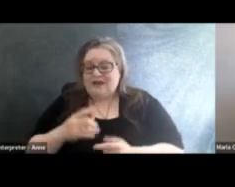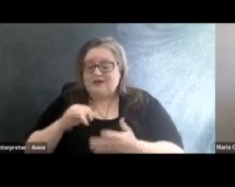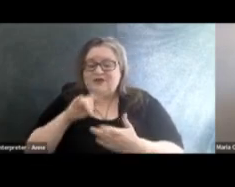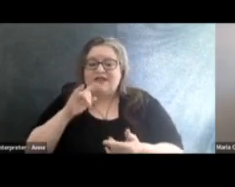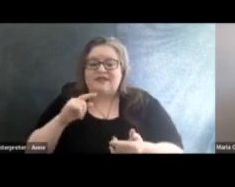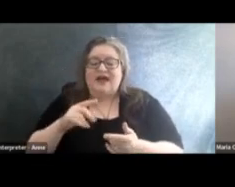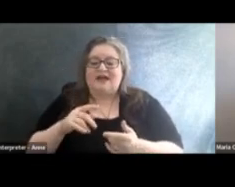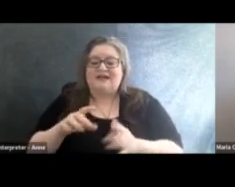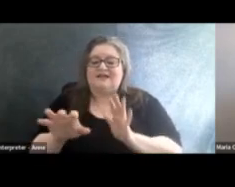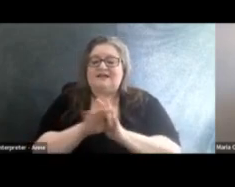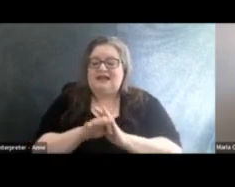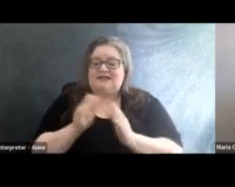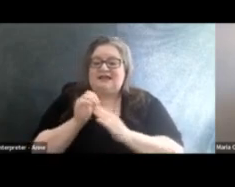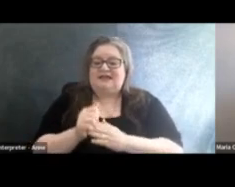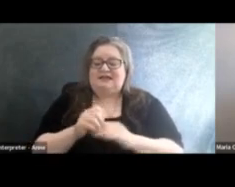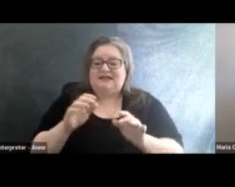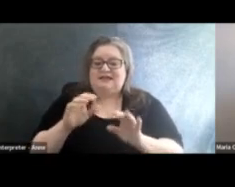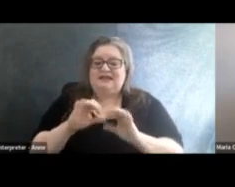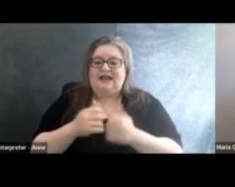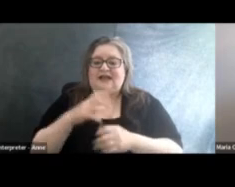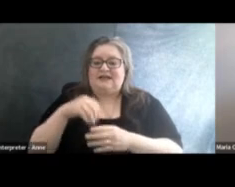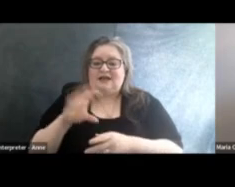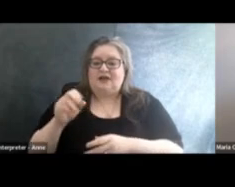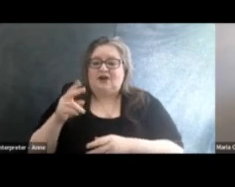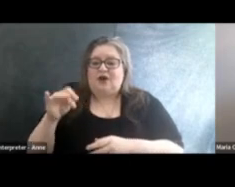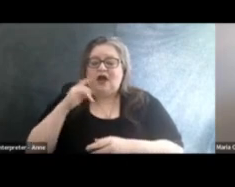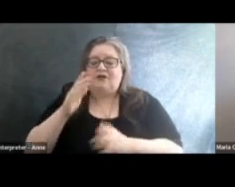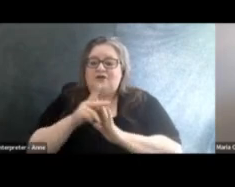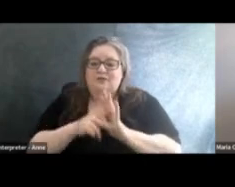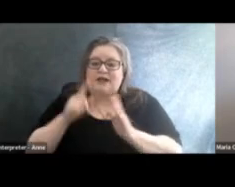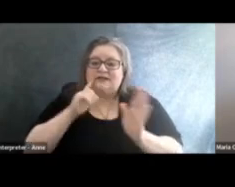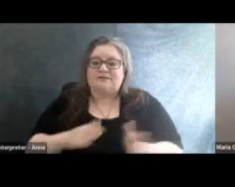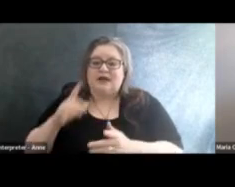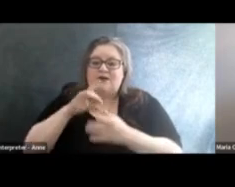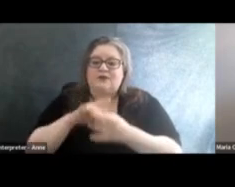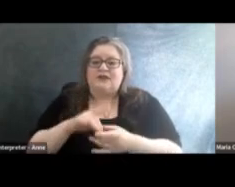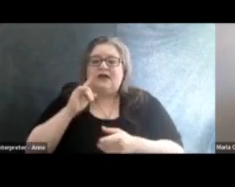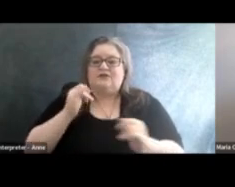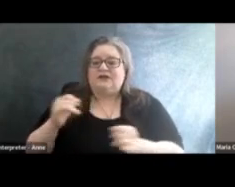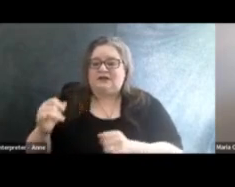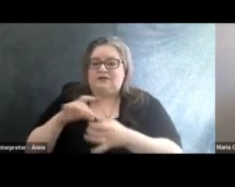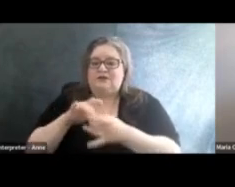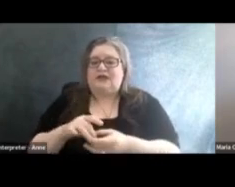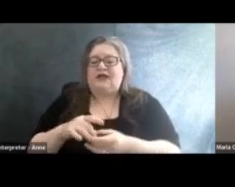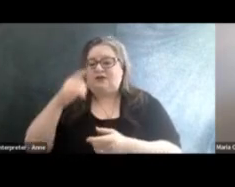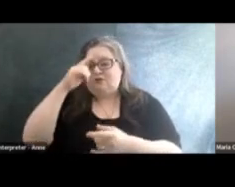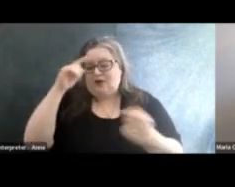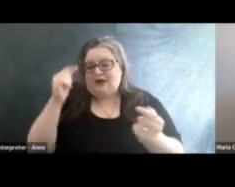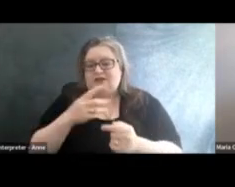lead agency in the state of Ohio for policy and planning related to individuals living with brain injury, and he's a widely known